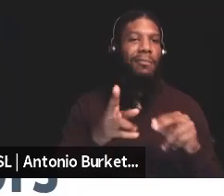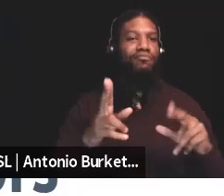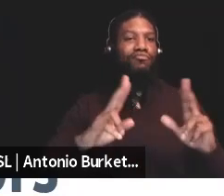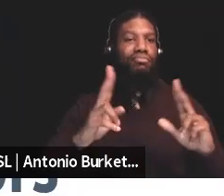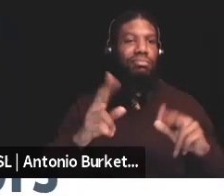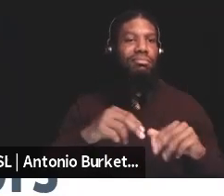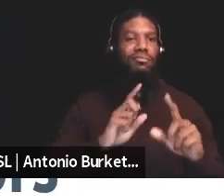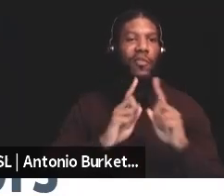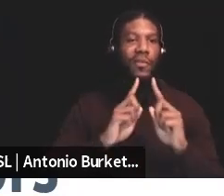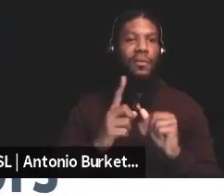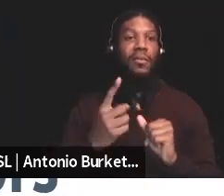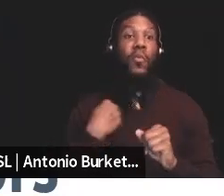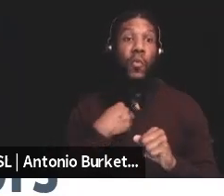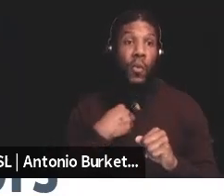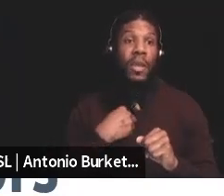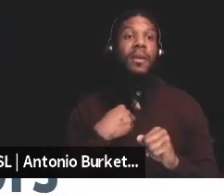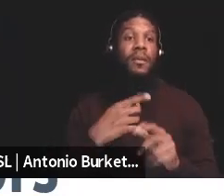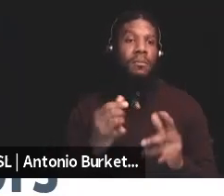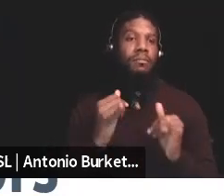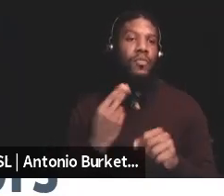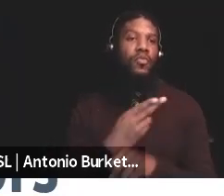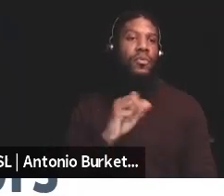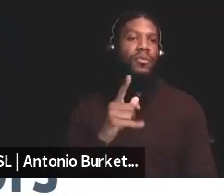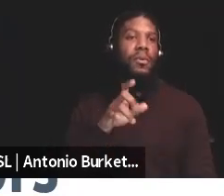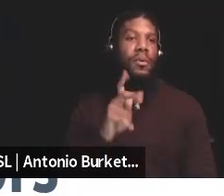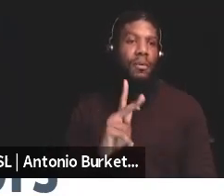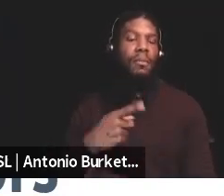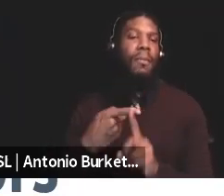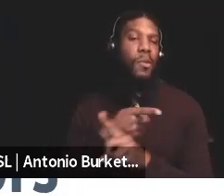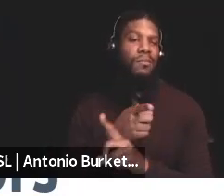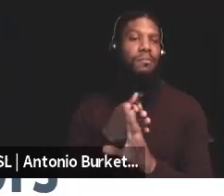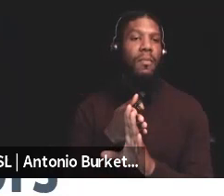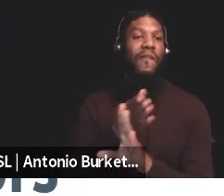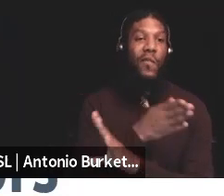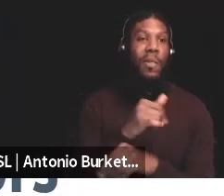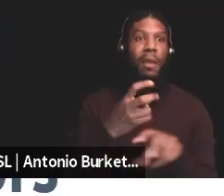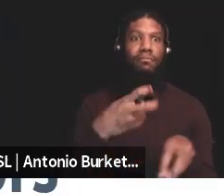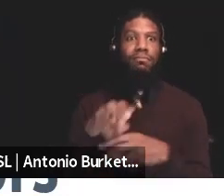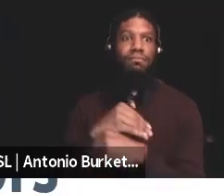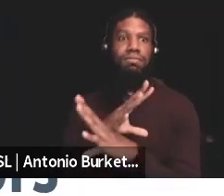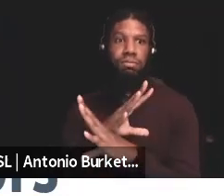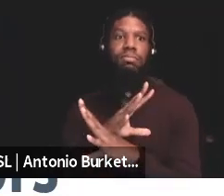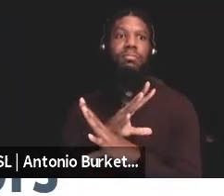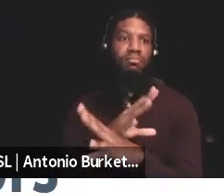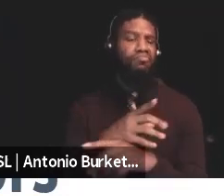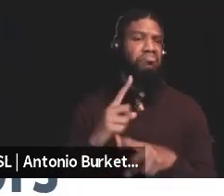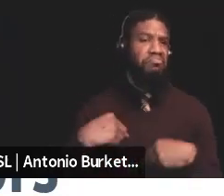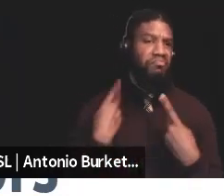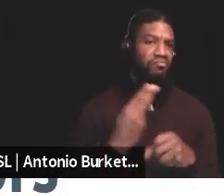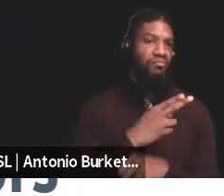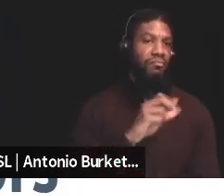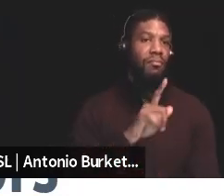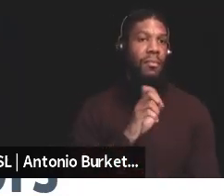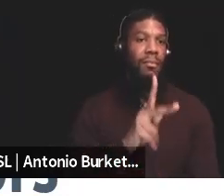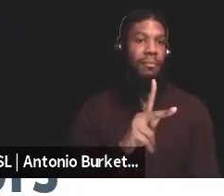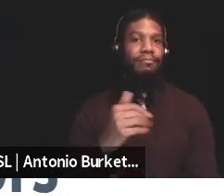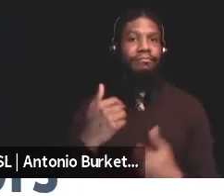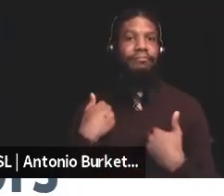we used it prior to the emergency remote shift. We have a random channel that gets used fairly often,